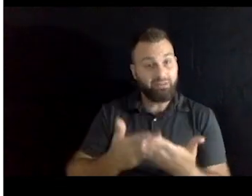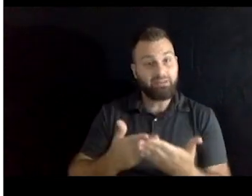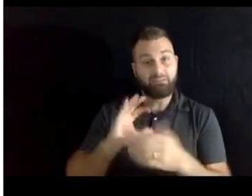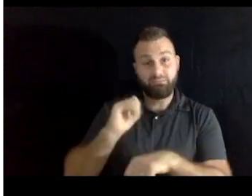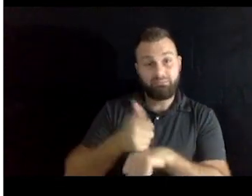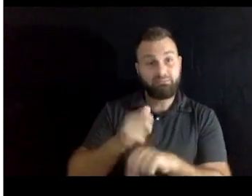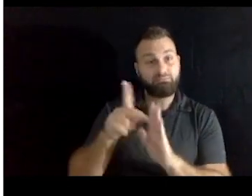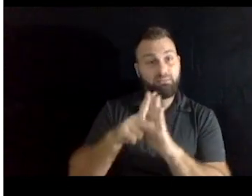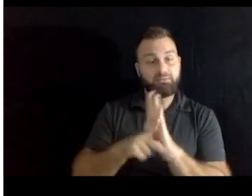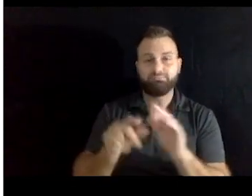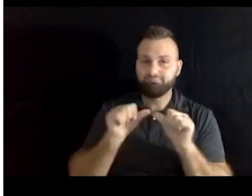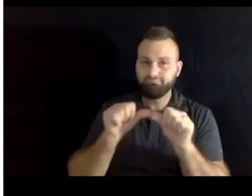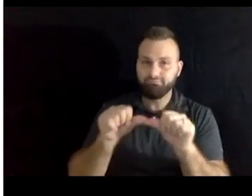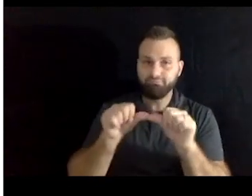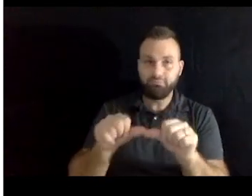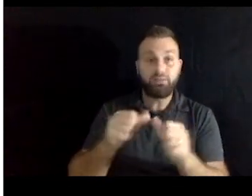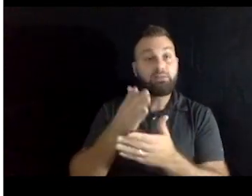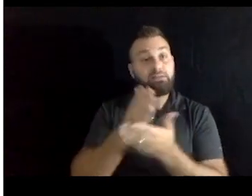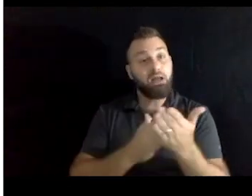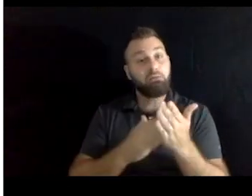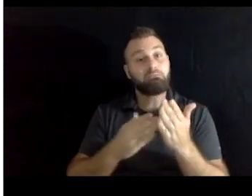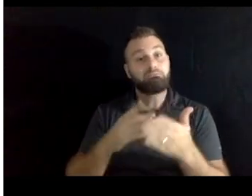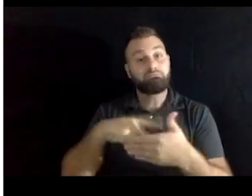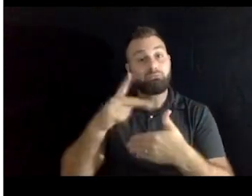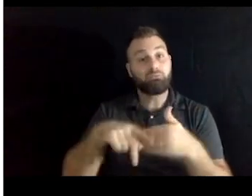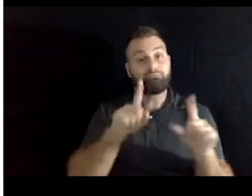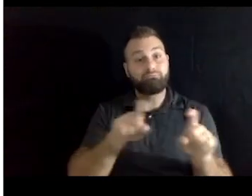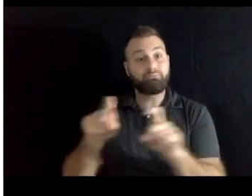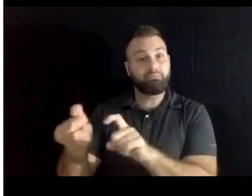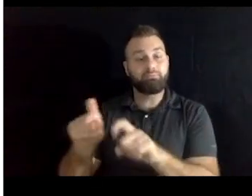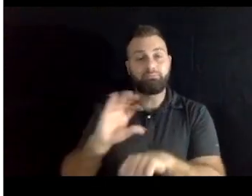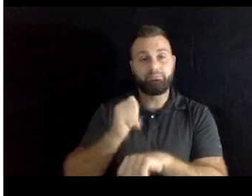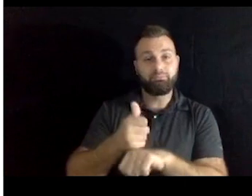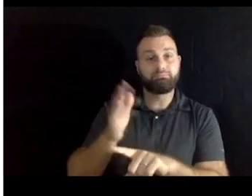evidence based policy continues. Some demonstrations are building on past success successes,